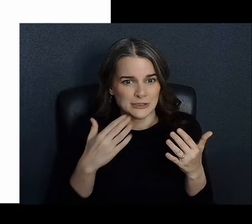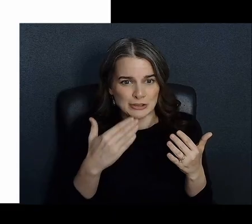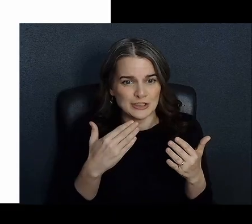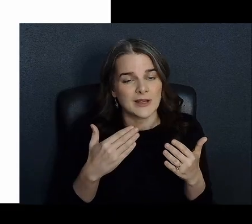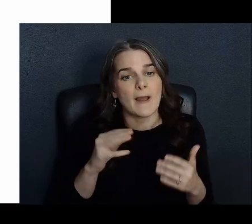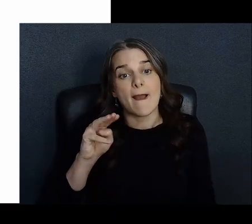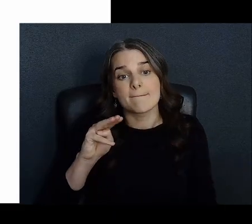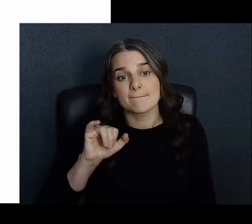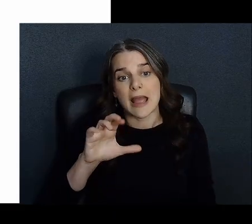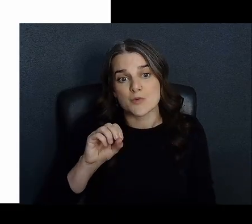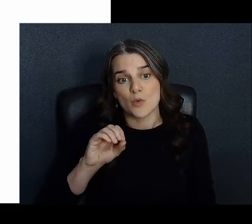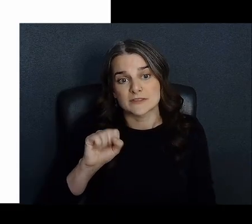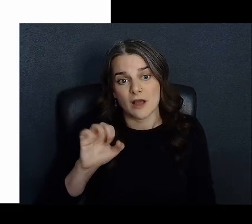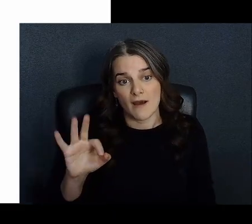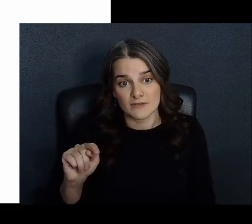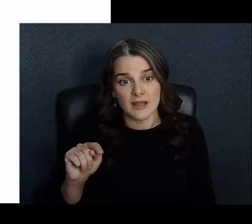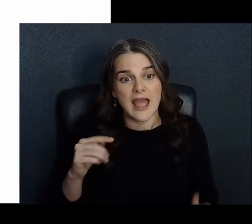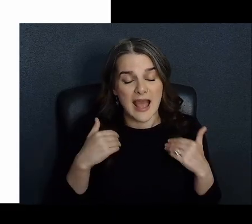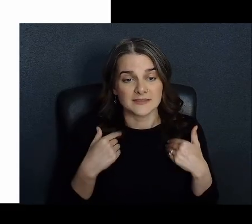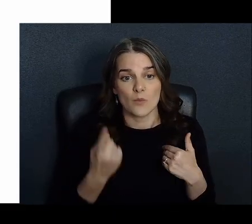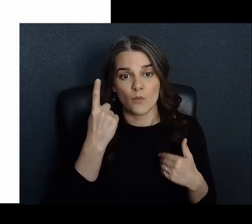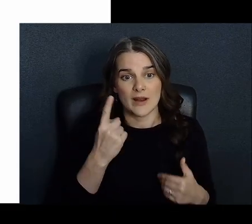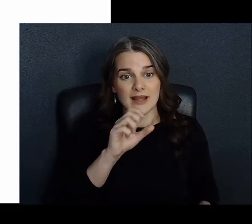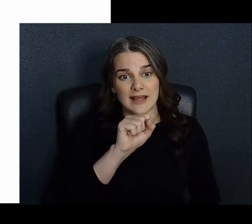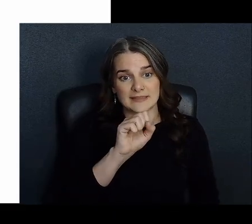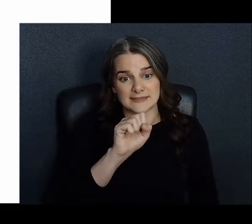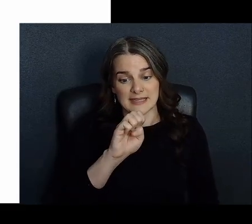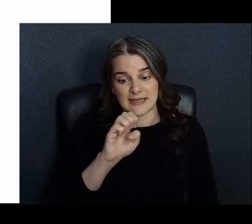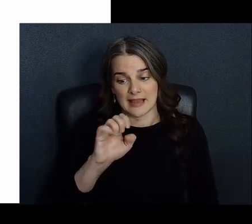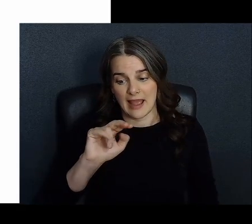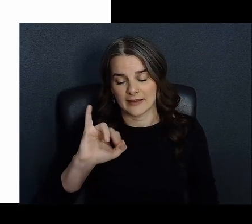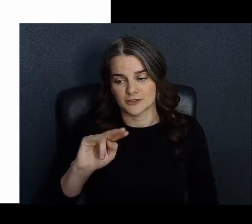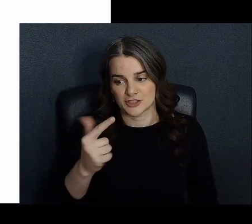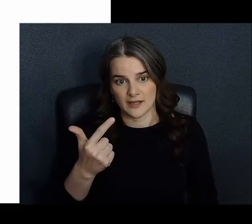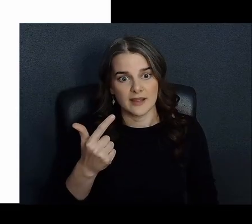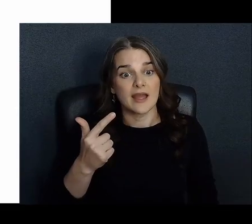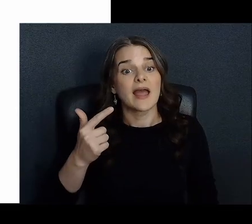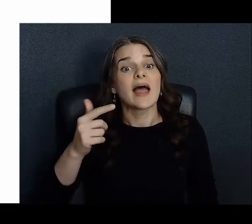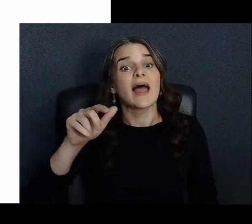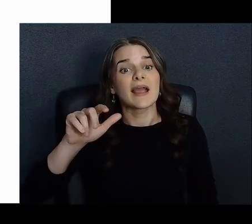produced one called Seeing, S-E-E-I-N-G, capital A-I.